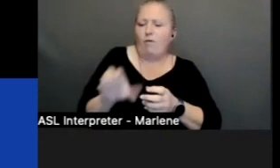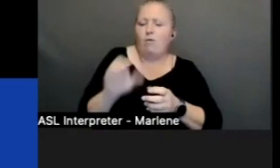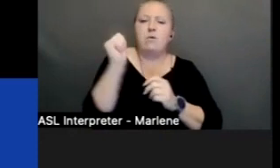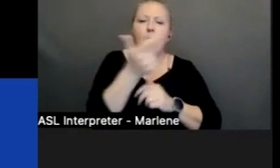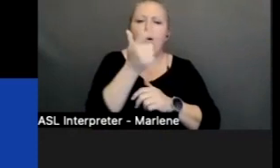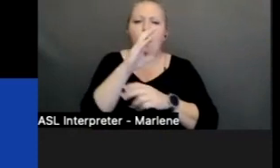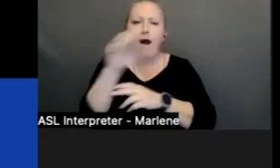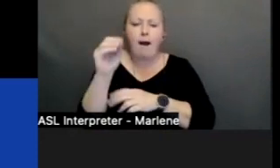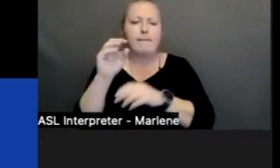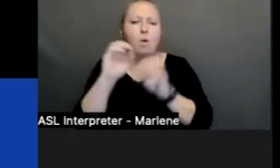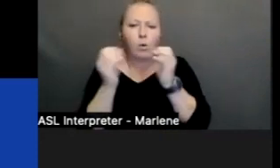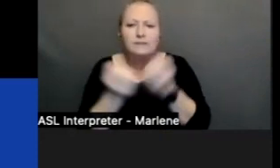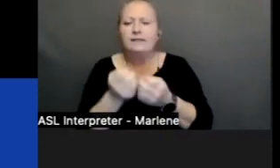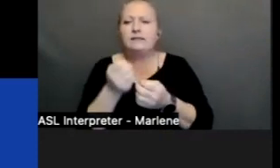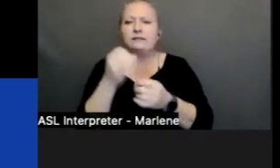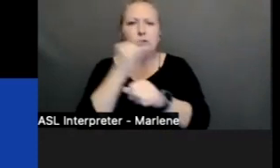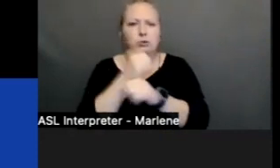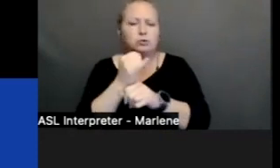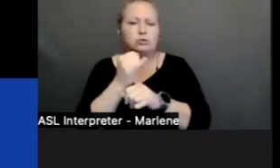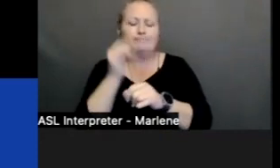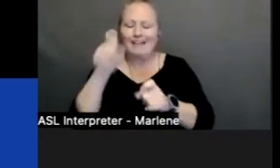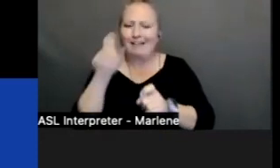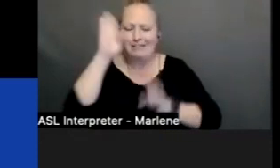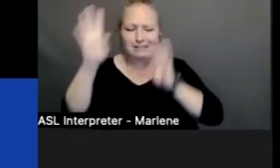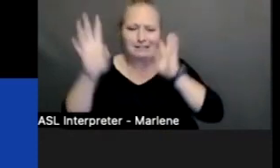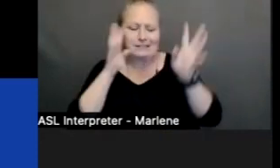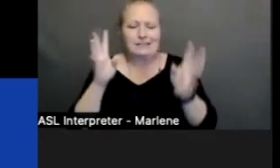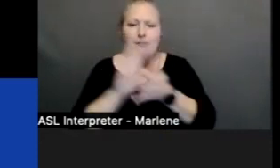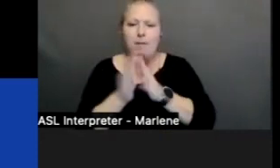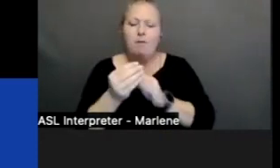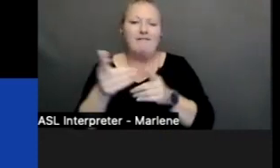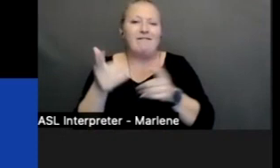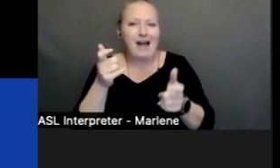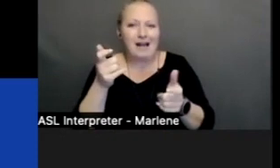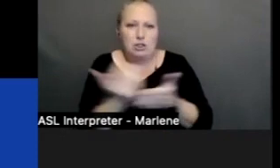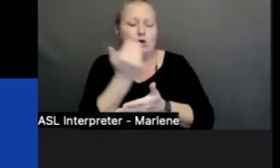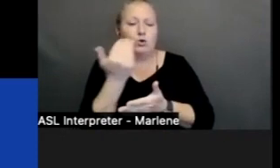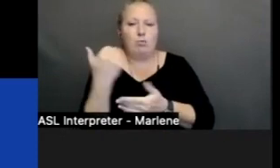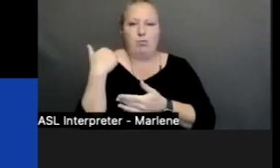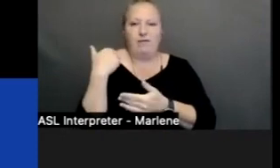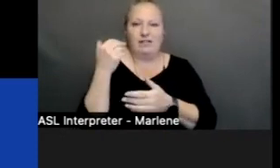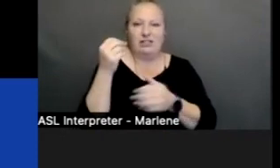and institutions to get innovative and faster in there new and previous strategies to help